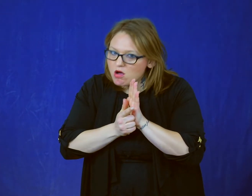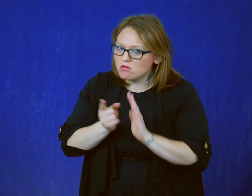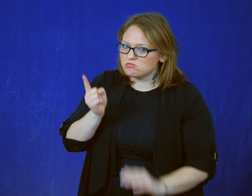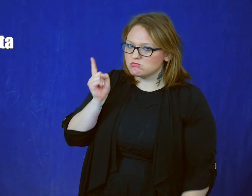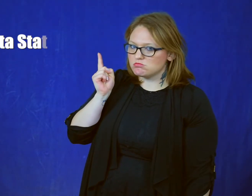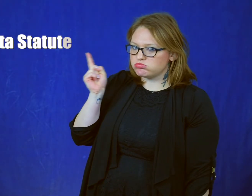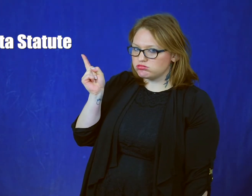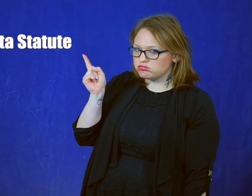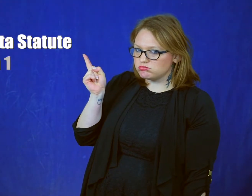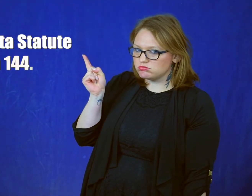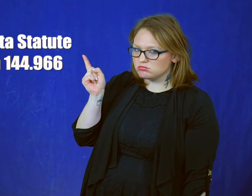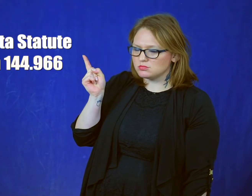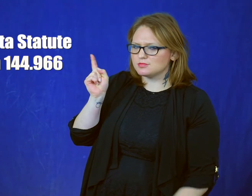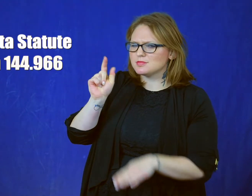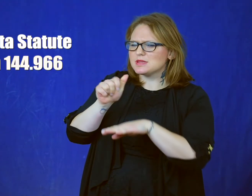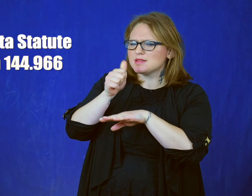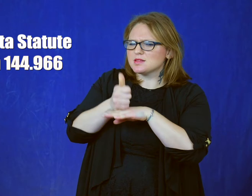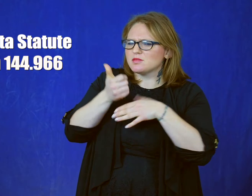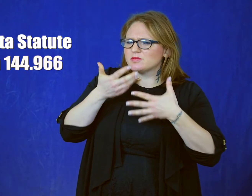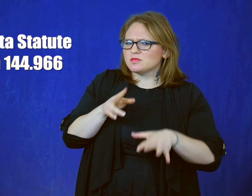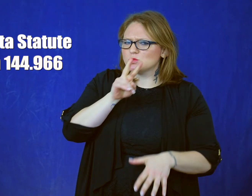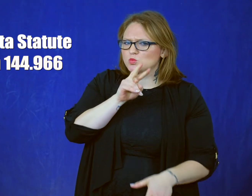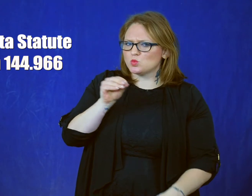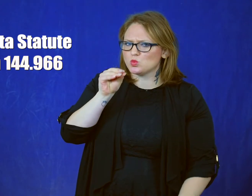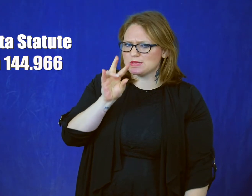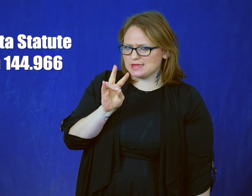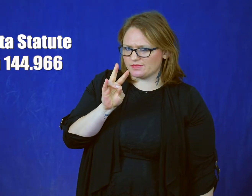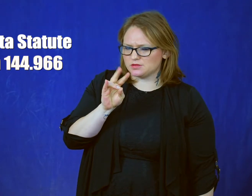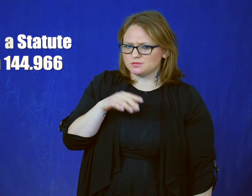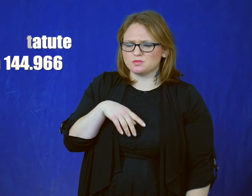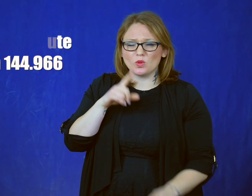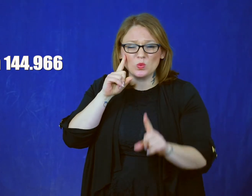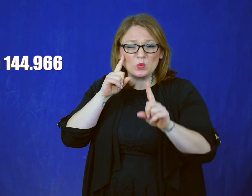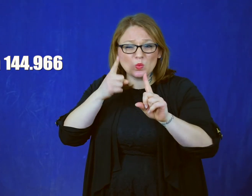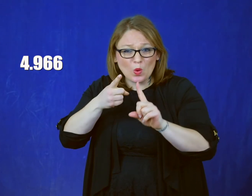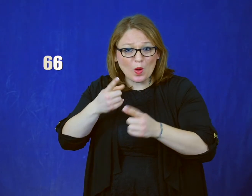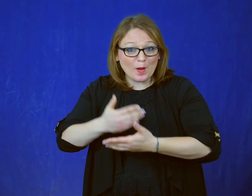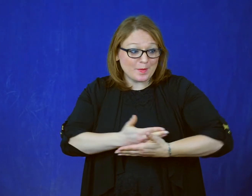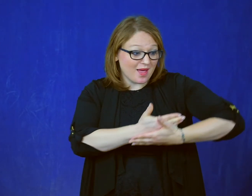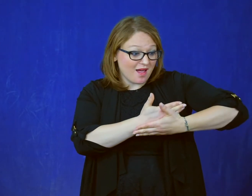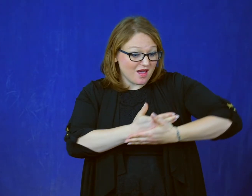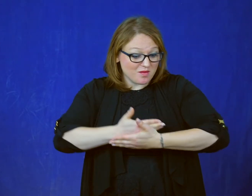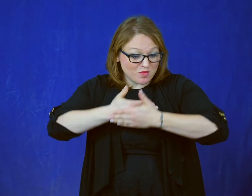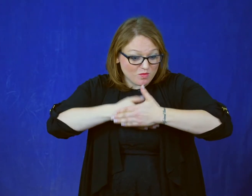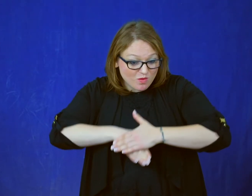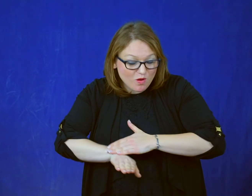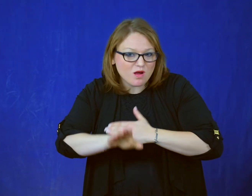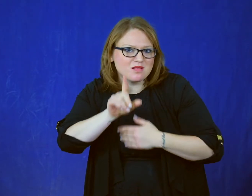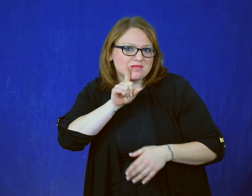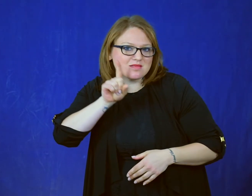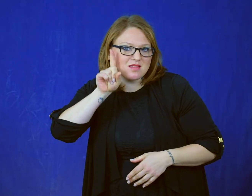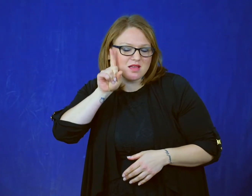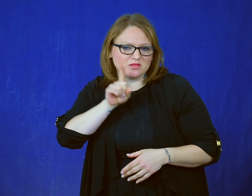Hearing Screening Mandate in 2007. The earlier a baby is identified to